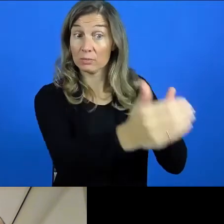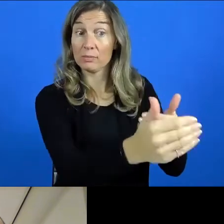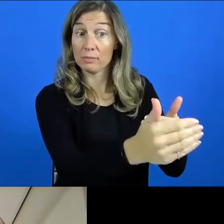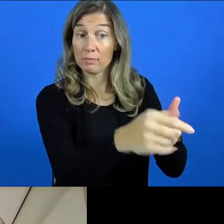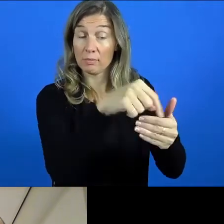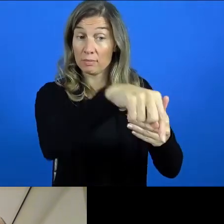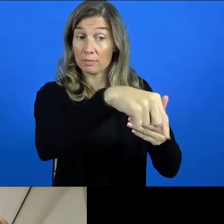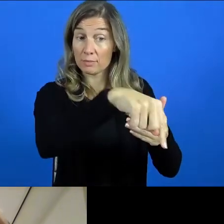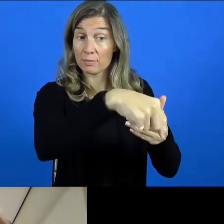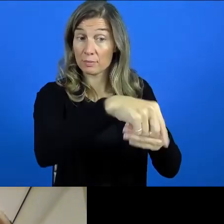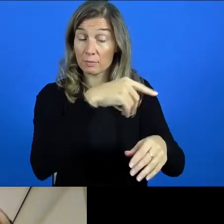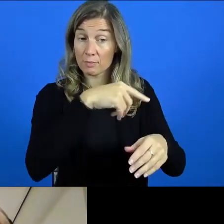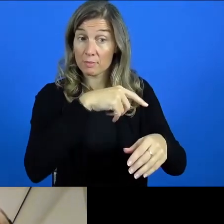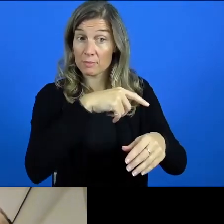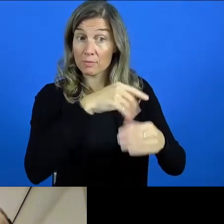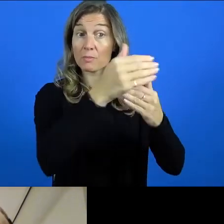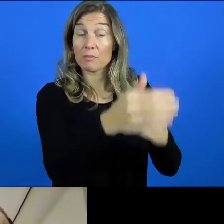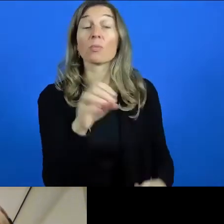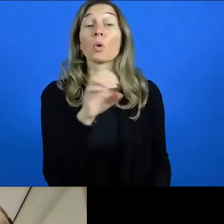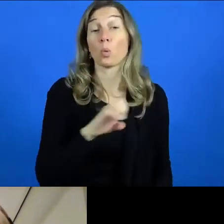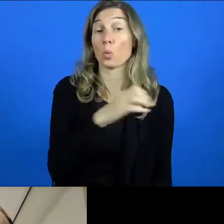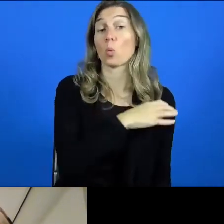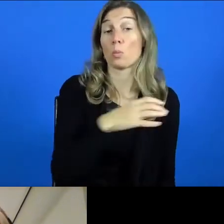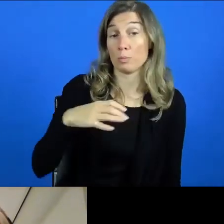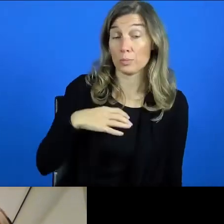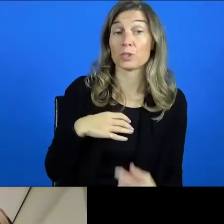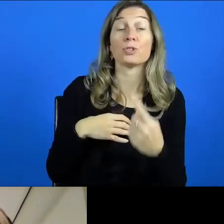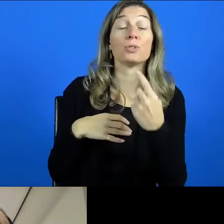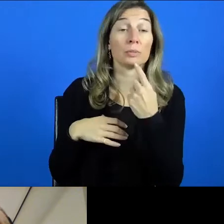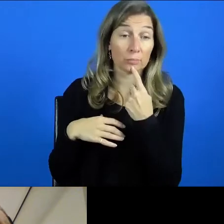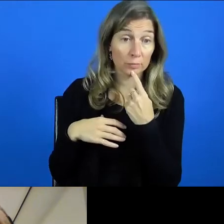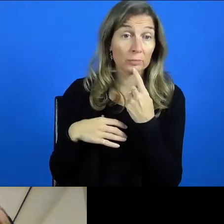the Commission says that there are an enabling conditions,